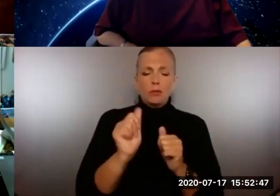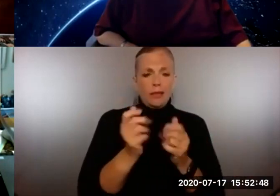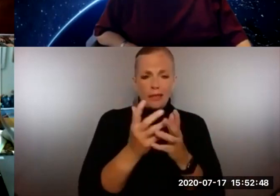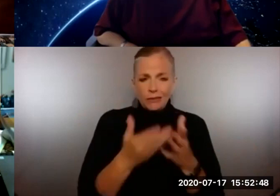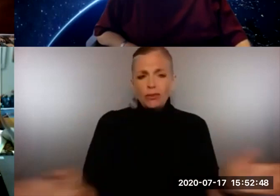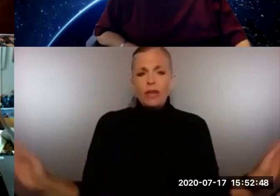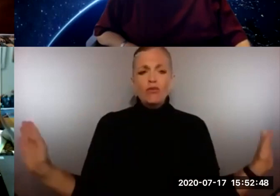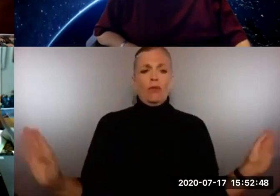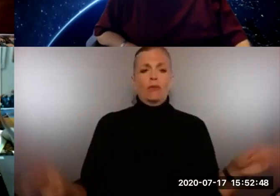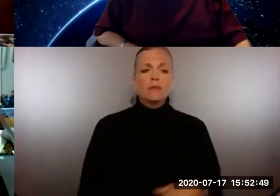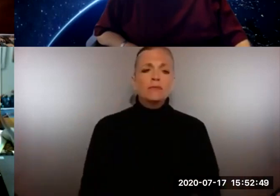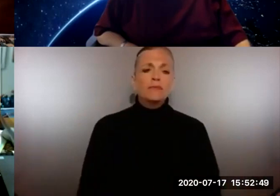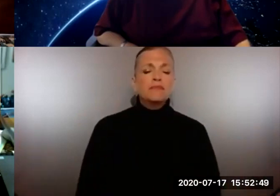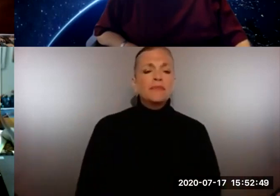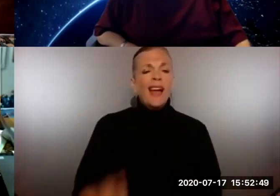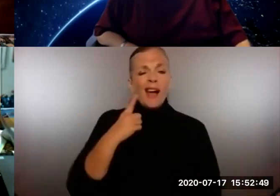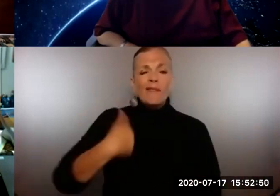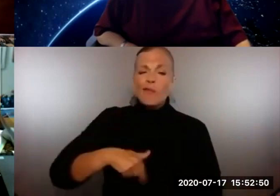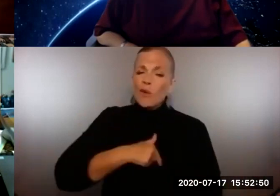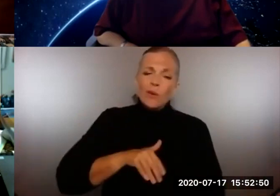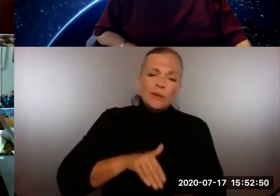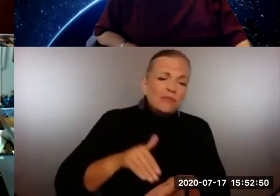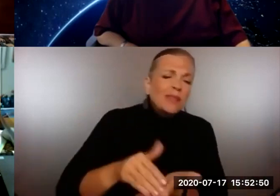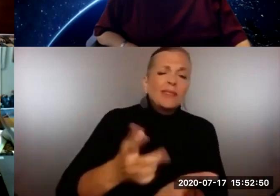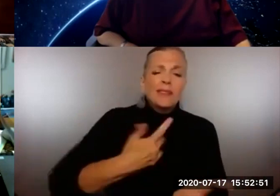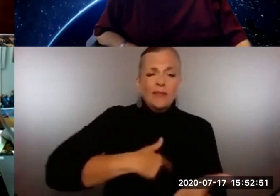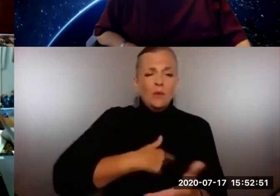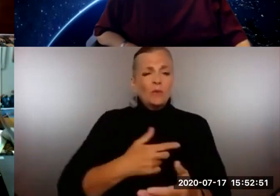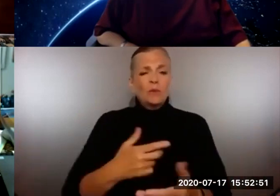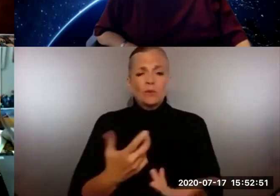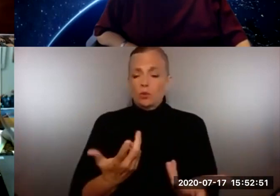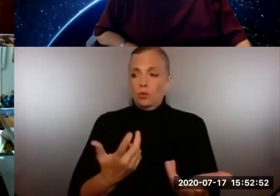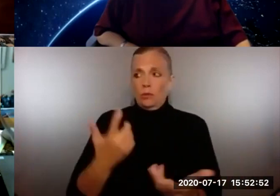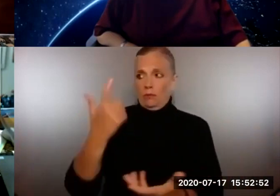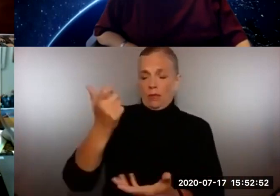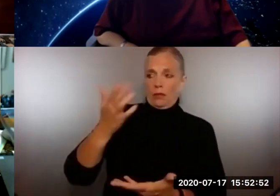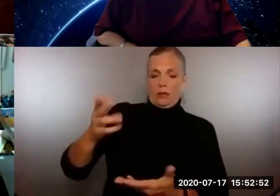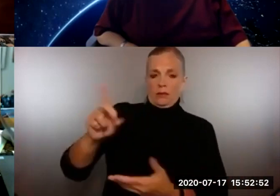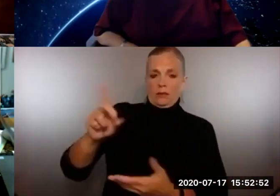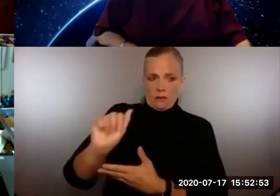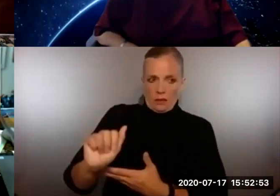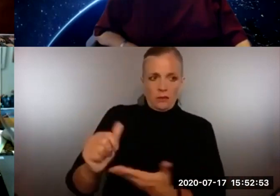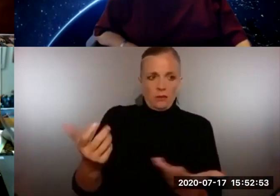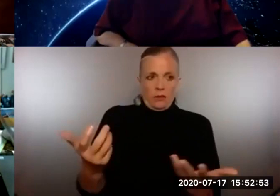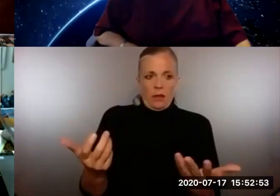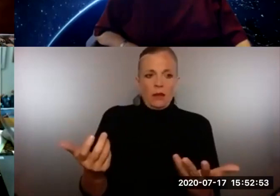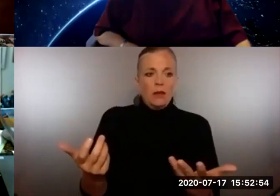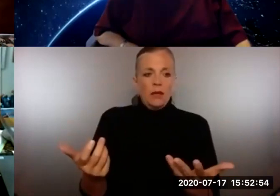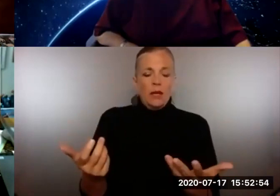must use often multiple means of augmentative communication